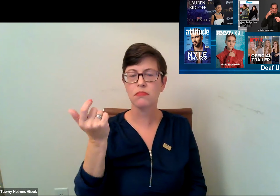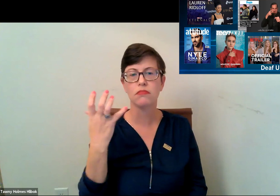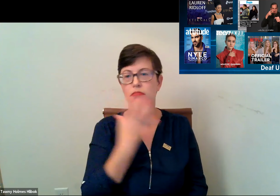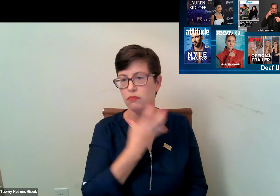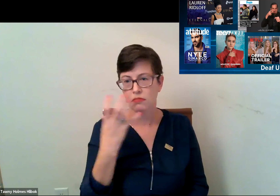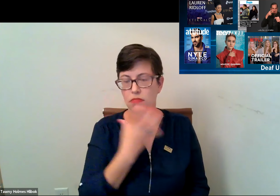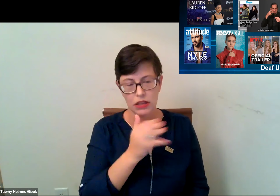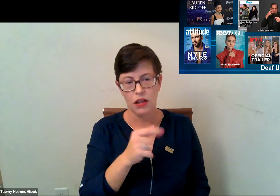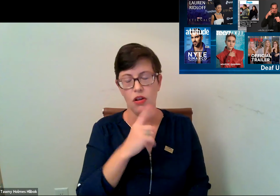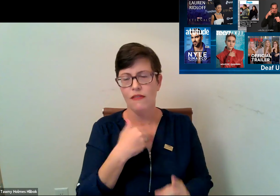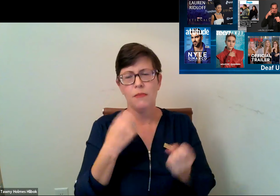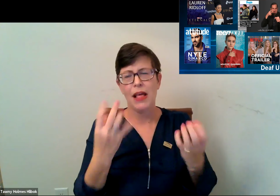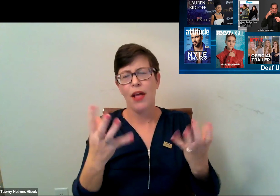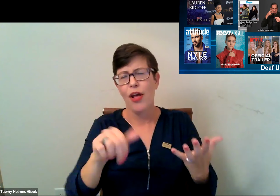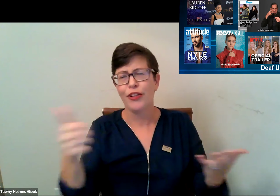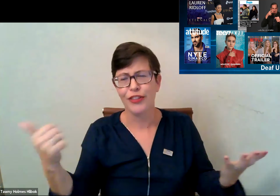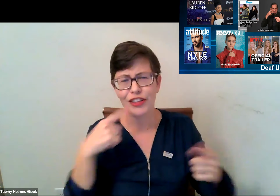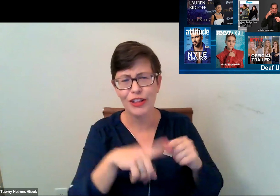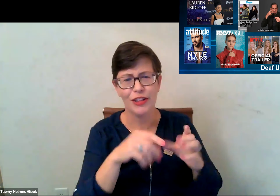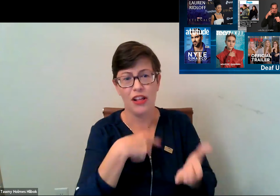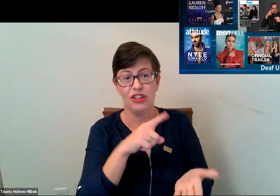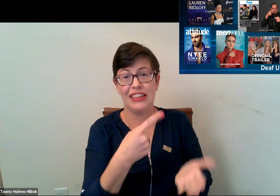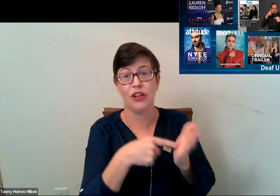That means it has been accepted by society which is incredible.